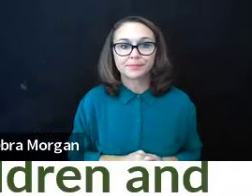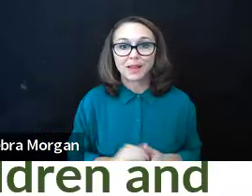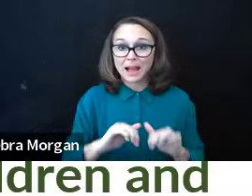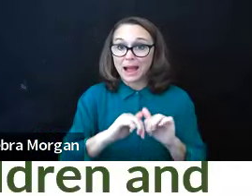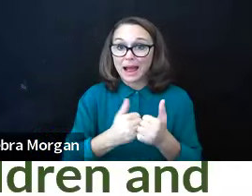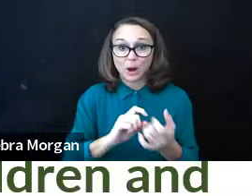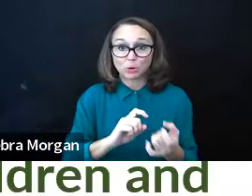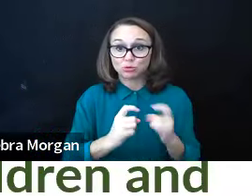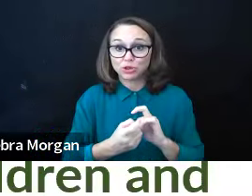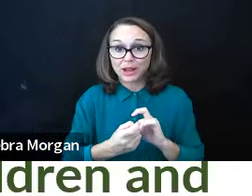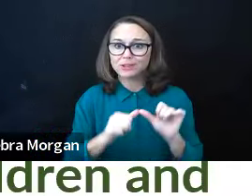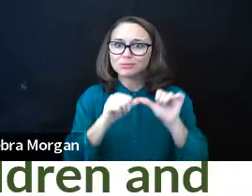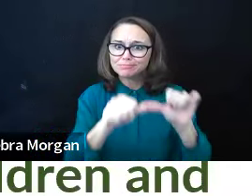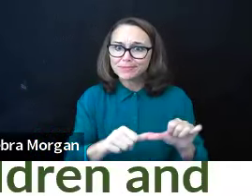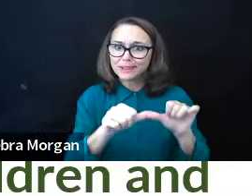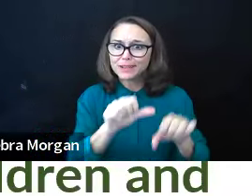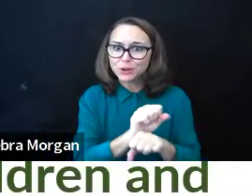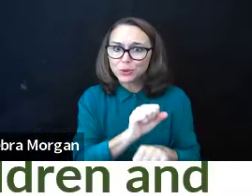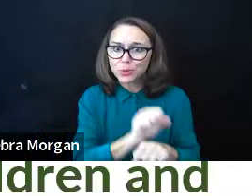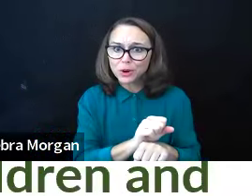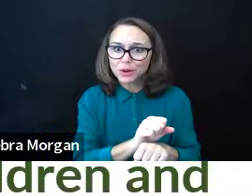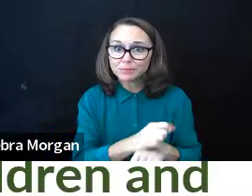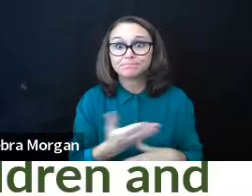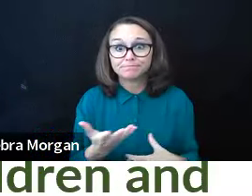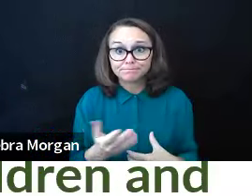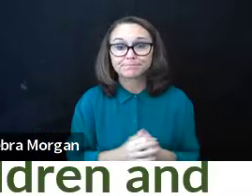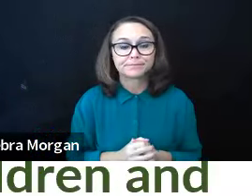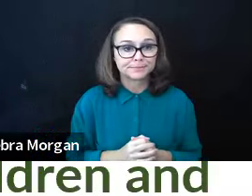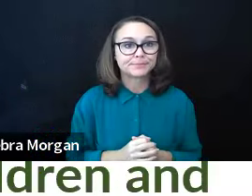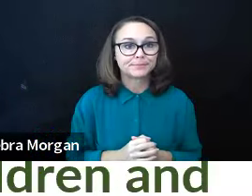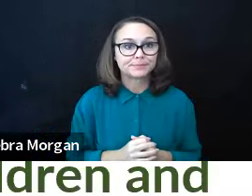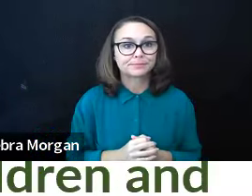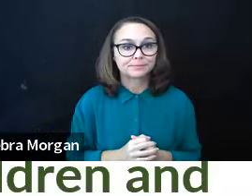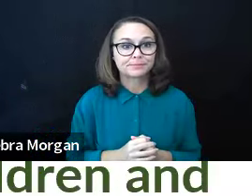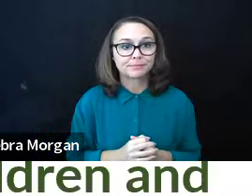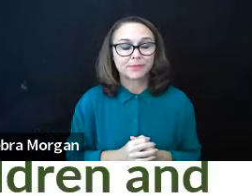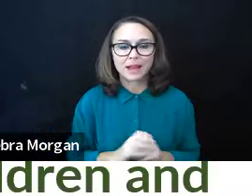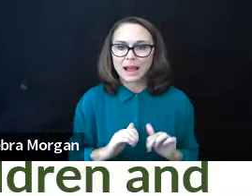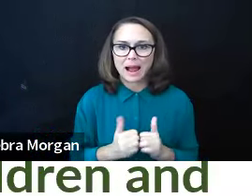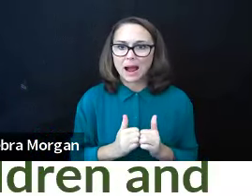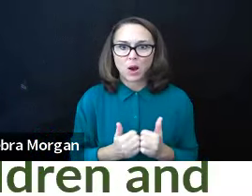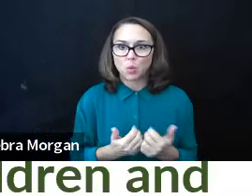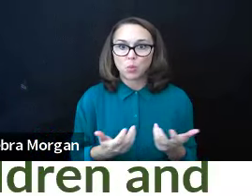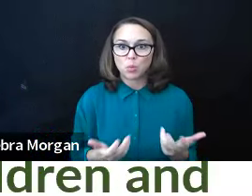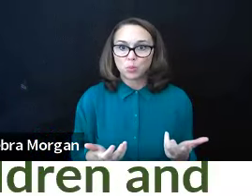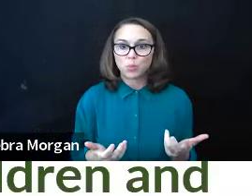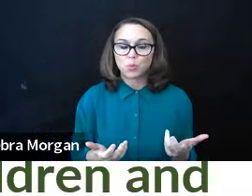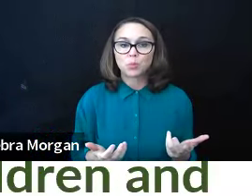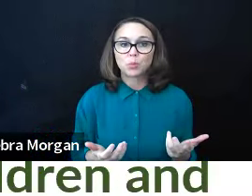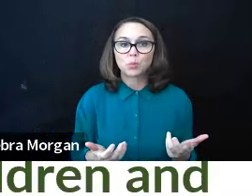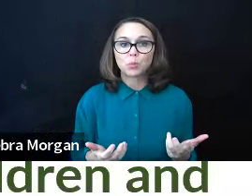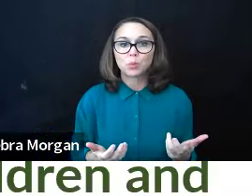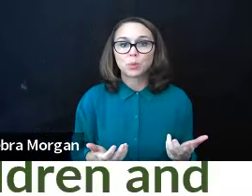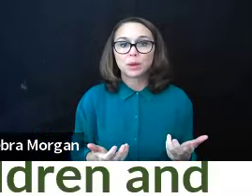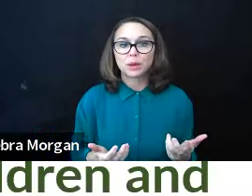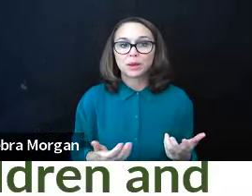continue the work. So next slide. And the way we did that was as they're moving to the next slide